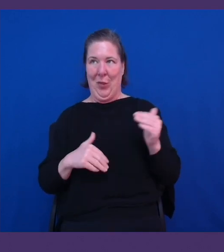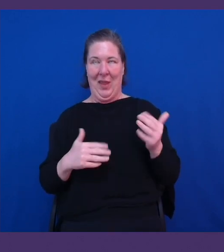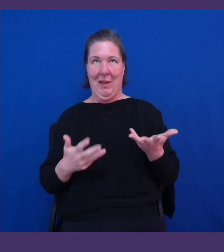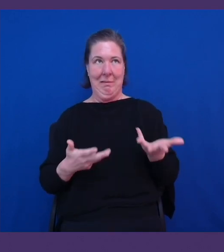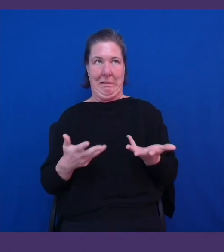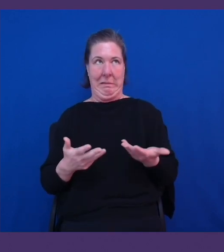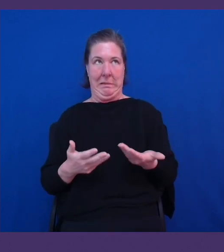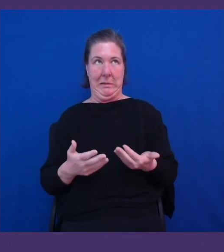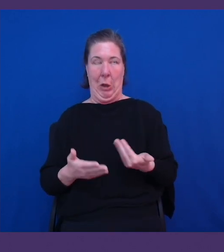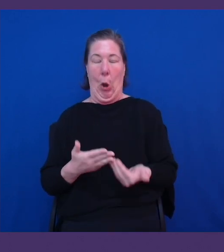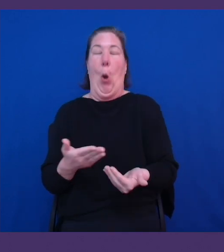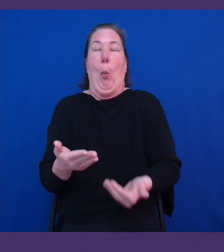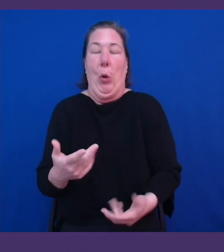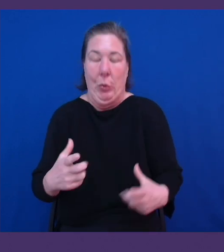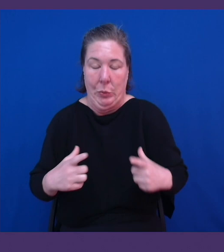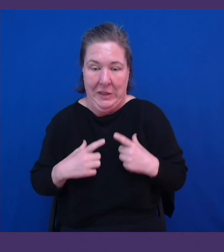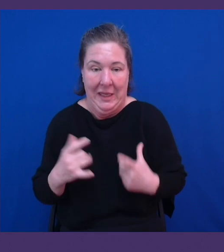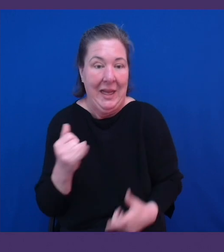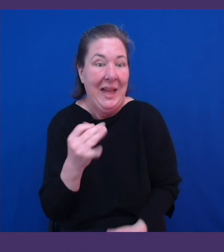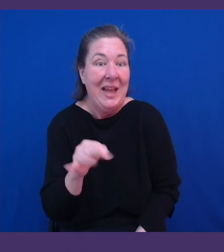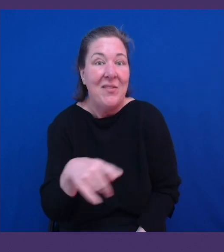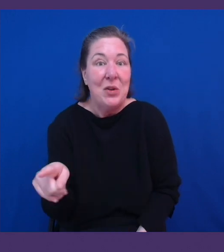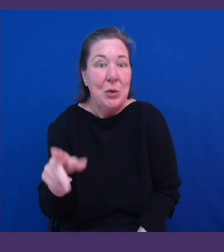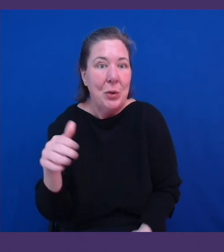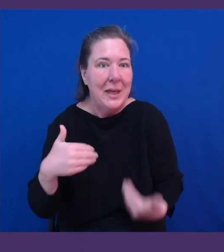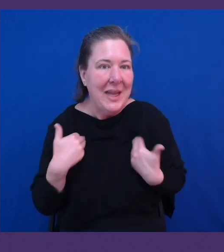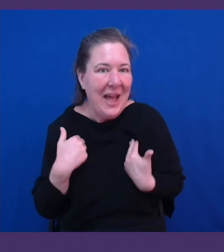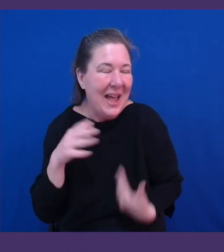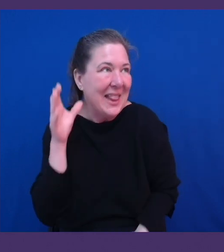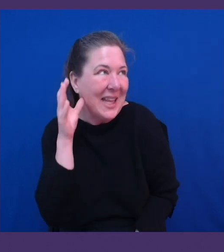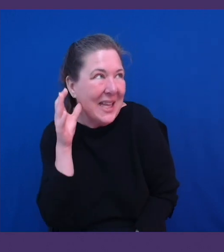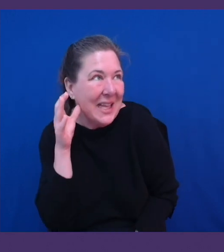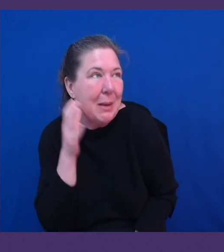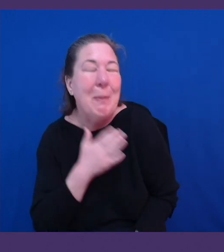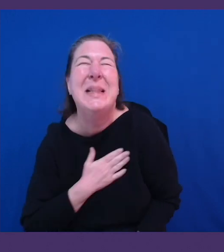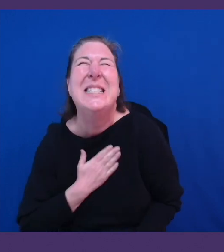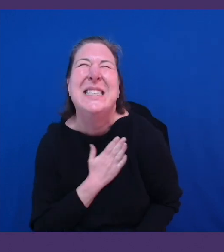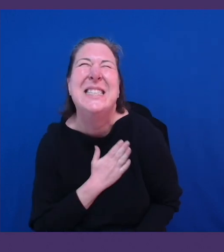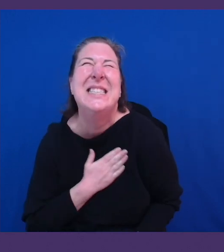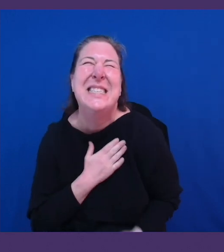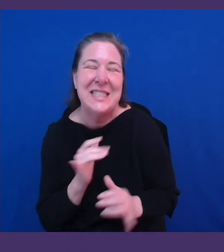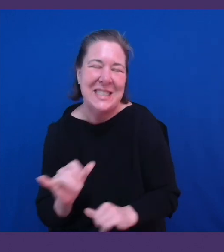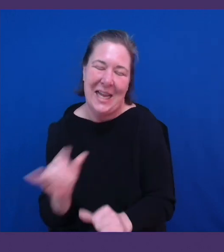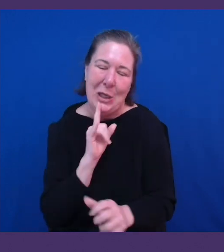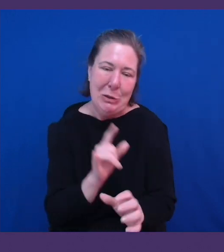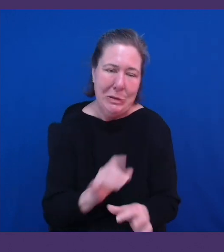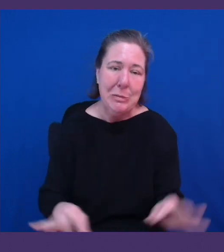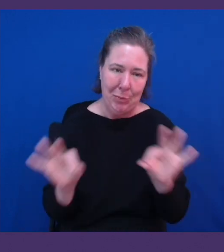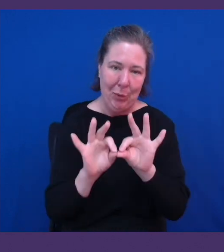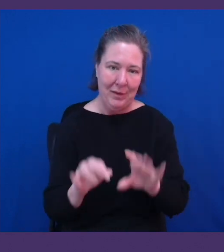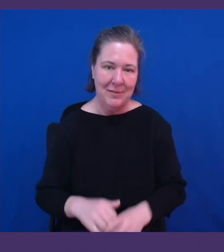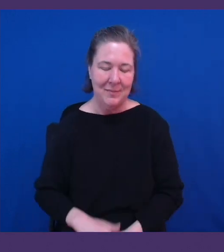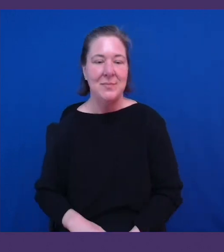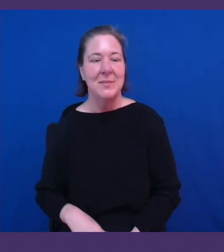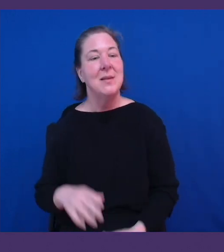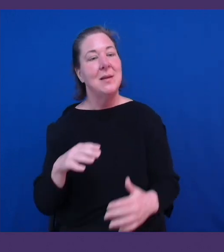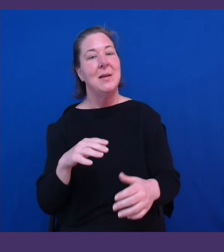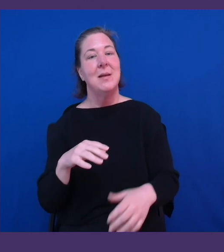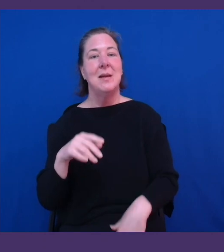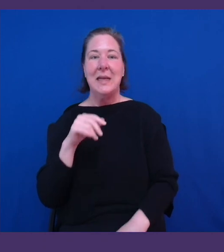So, if anyone is young listening to this, please do standards. It's really important. And in accessibility, I mean, the alternative